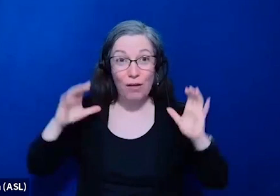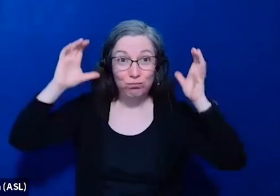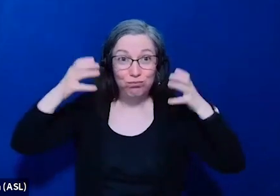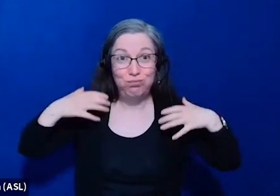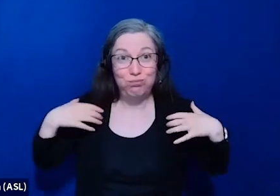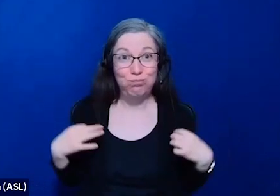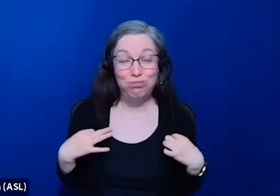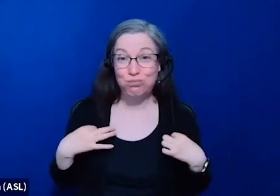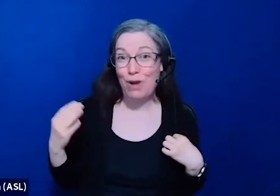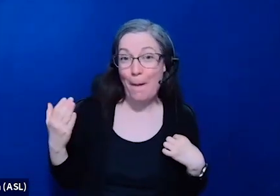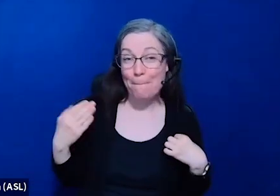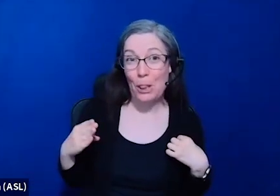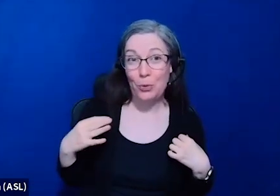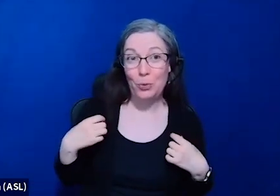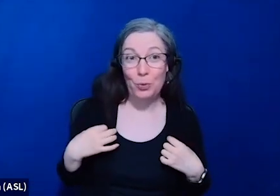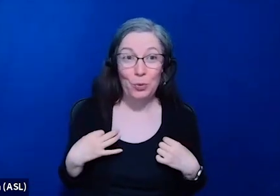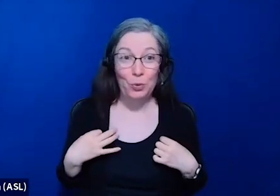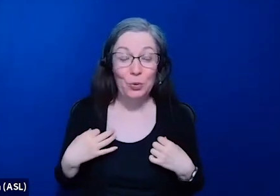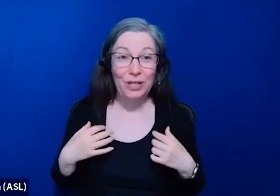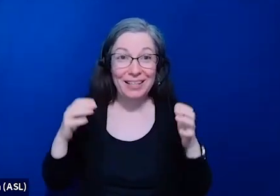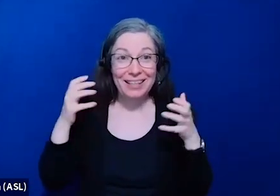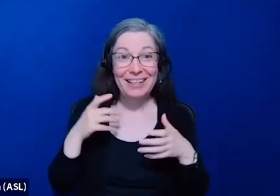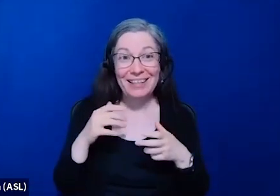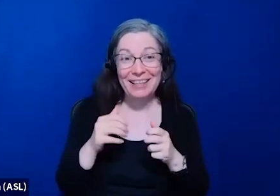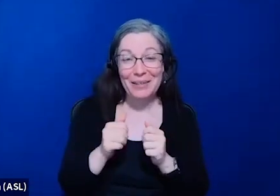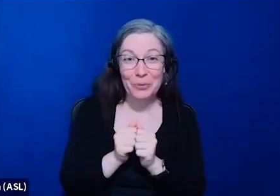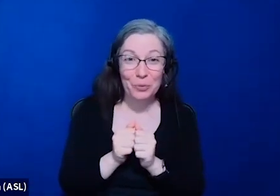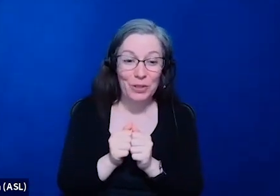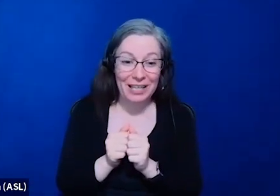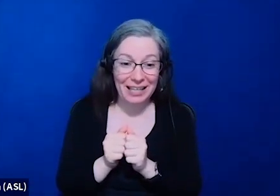We stitched NASA letters on my legs, and silver--